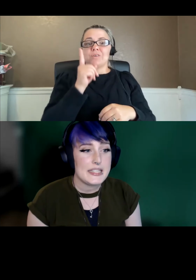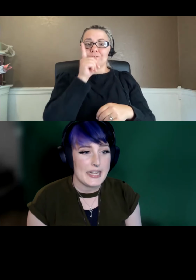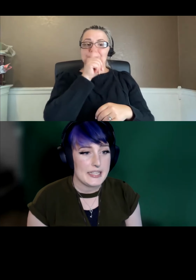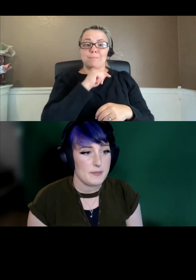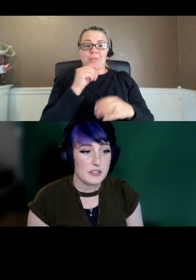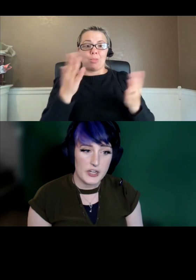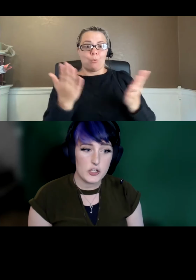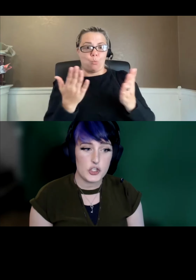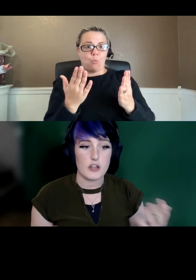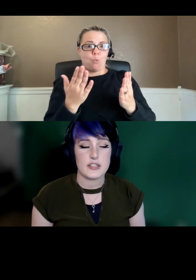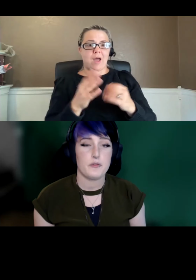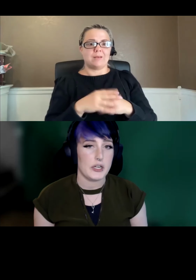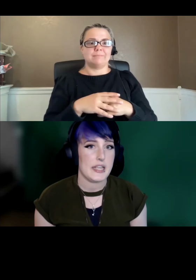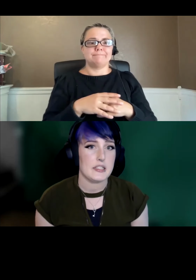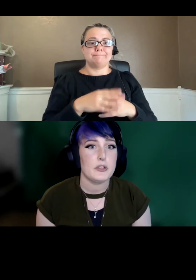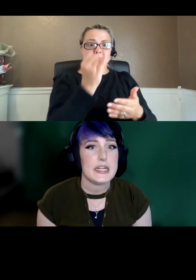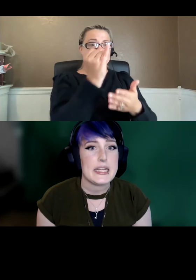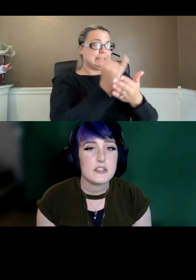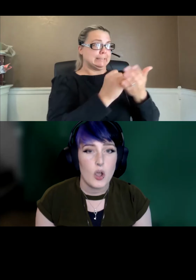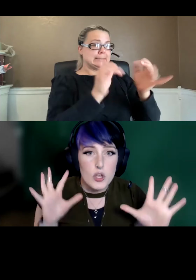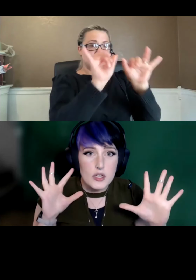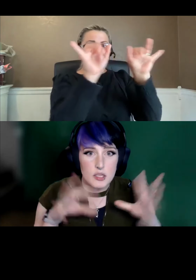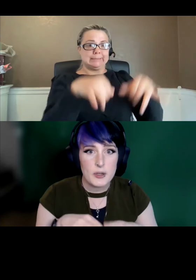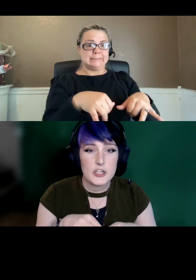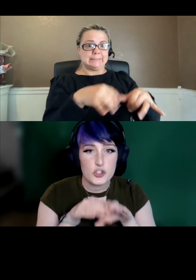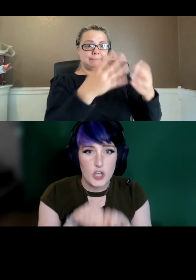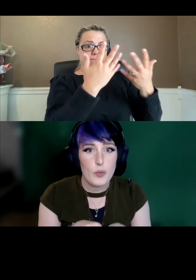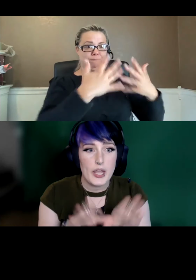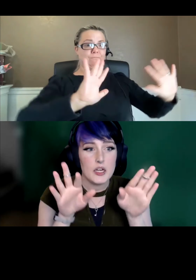the design system is finished you're all set for accessibility needs. So someone could just go in,